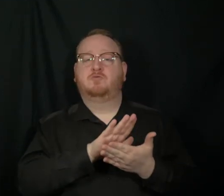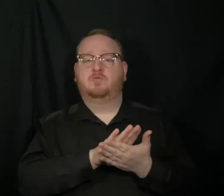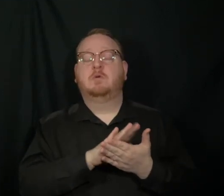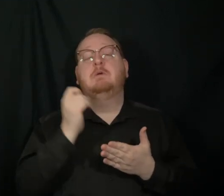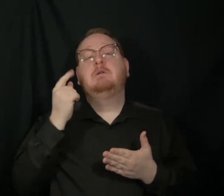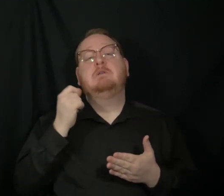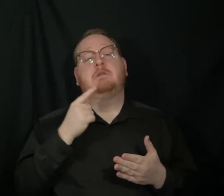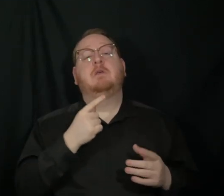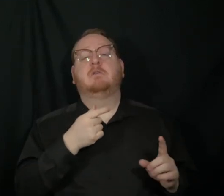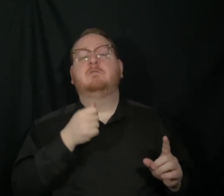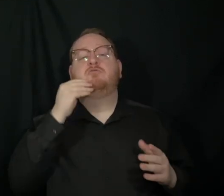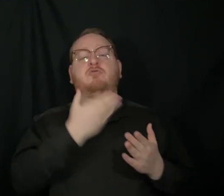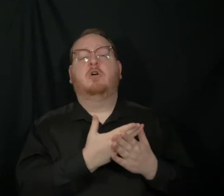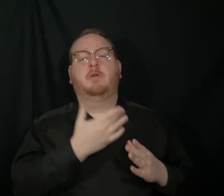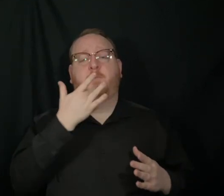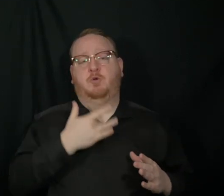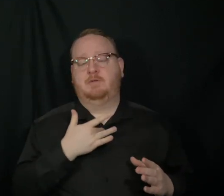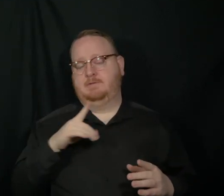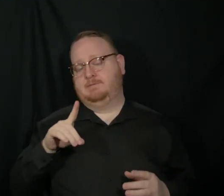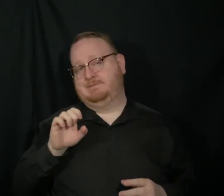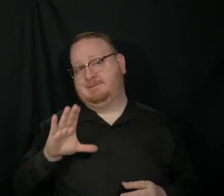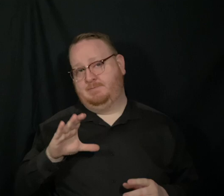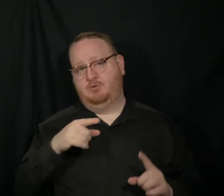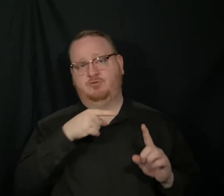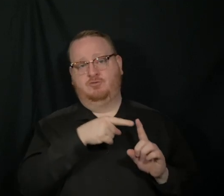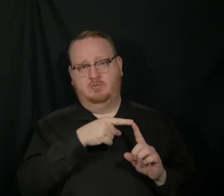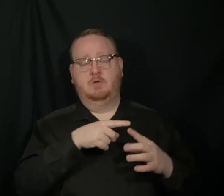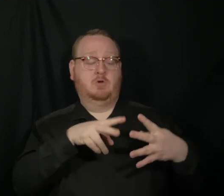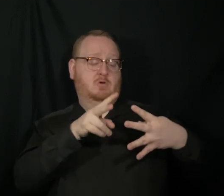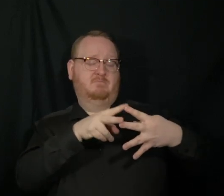December, she went to this preschool program for, you know,